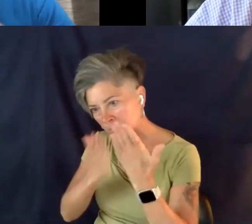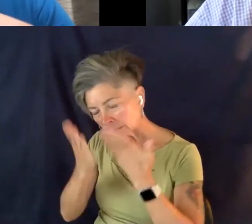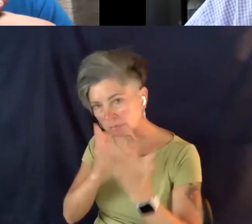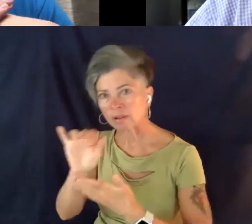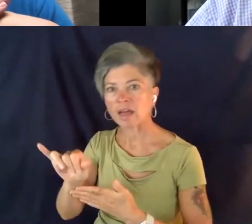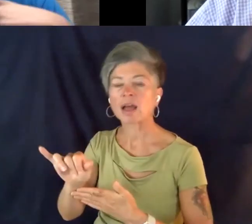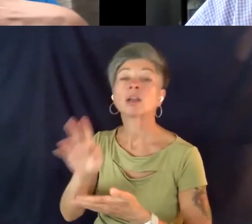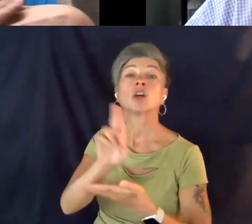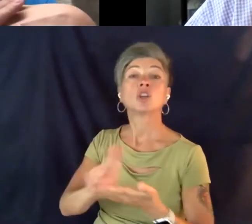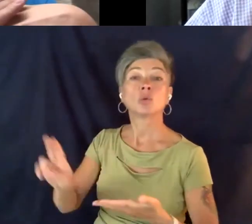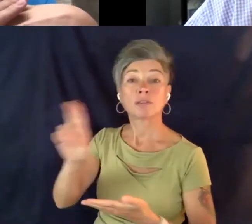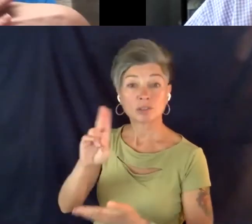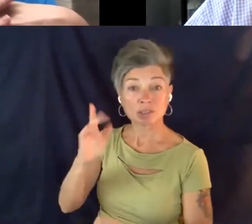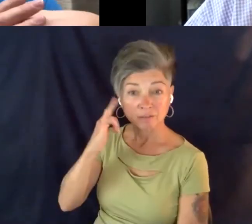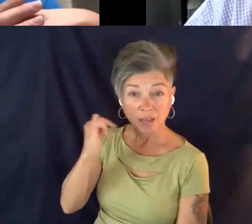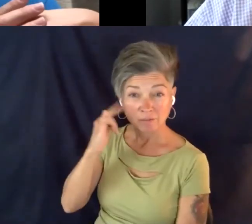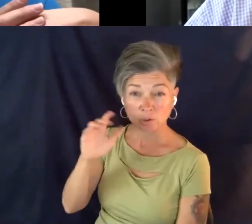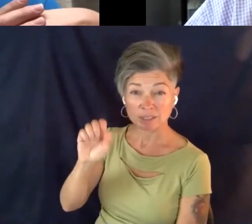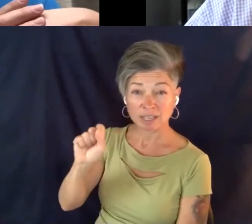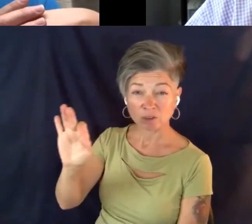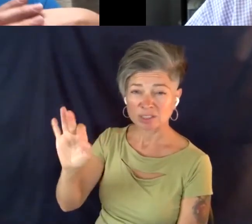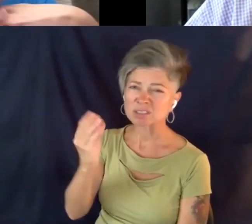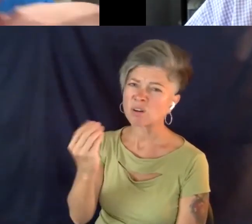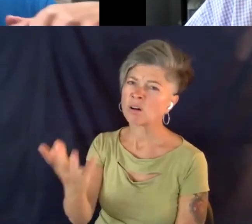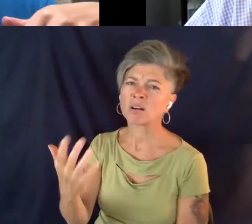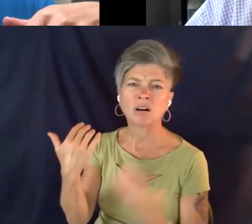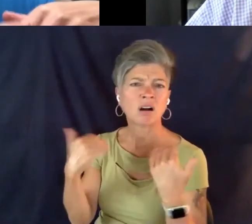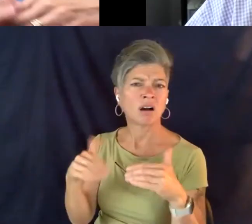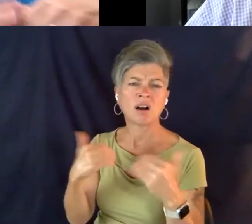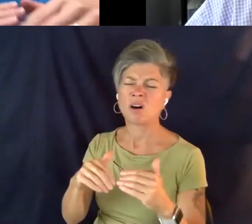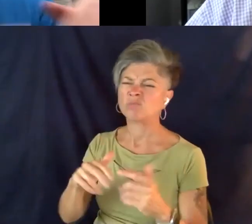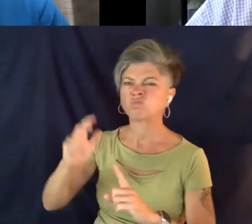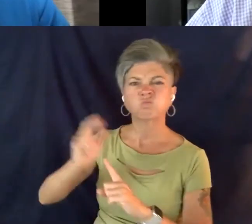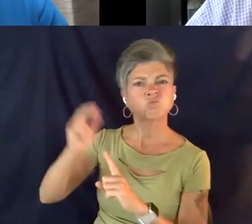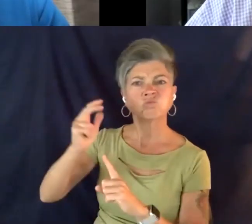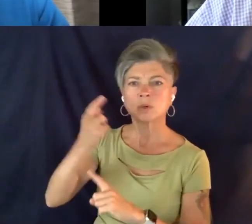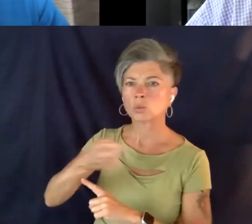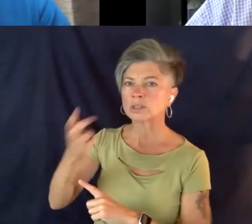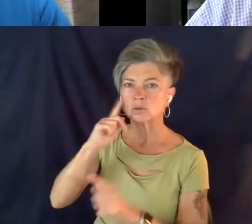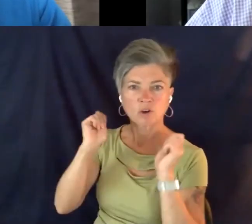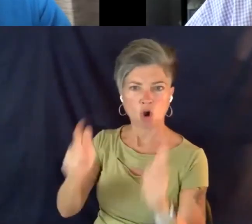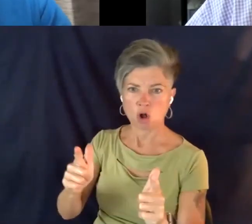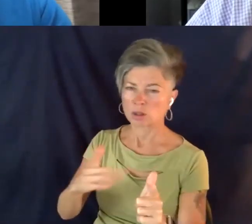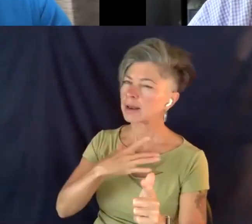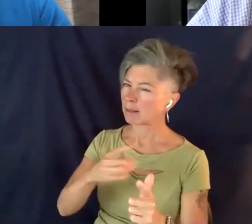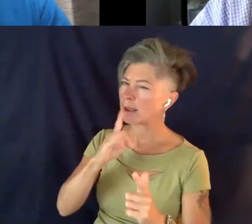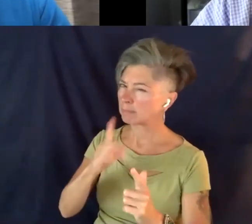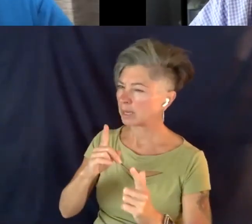I cannot stress enough what a wonderful resource that is for all of us. And I like being on the same page as people coming in